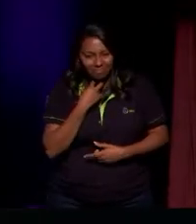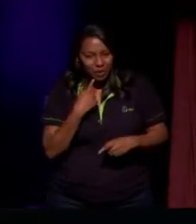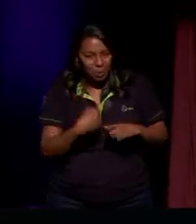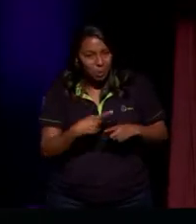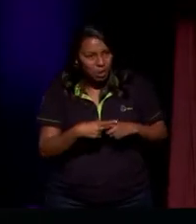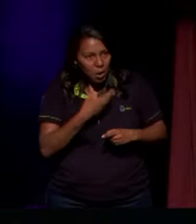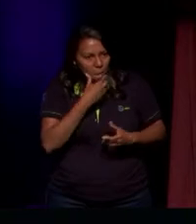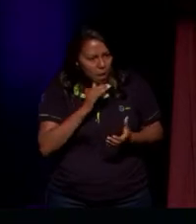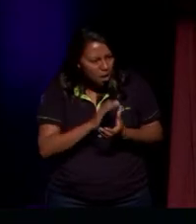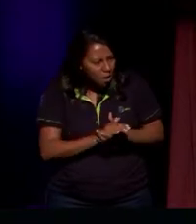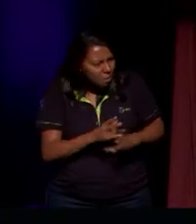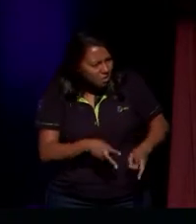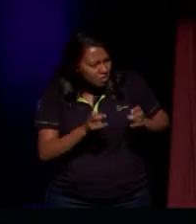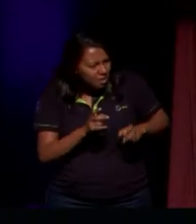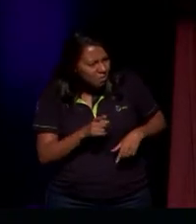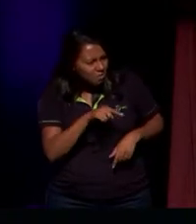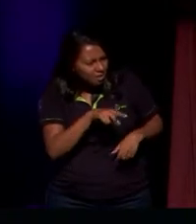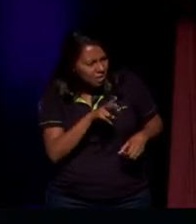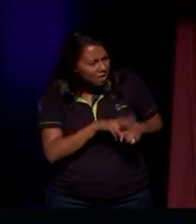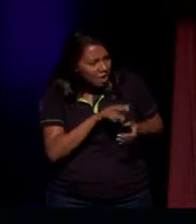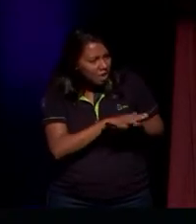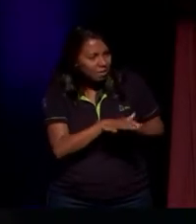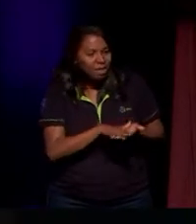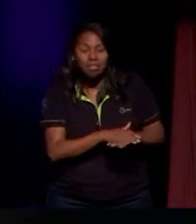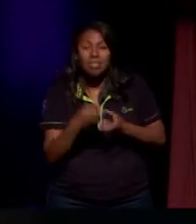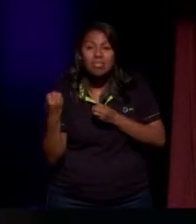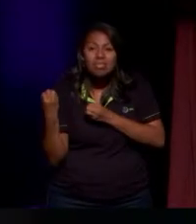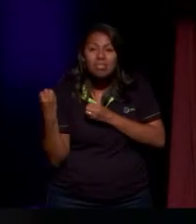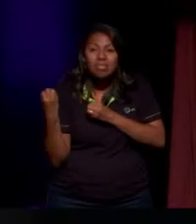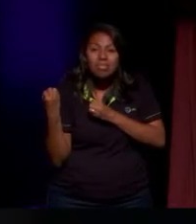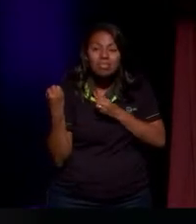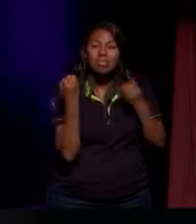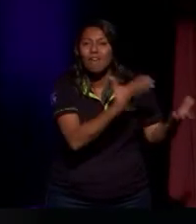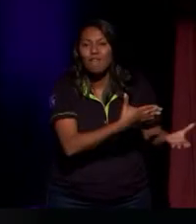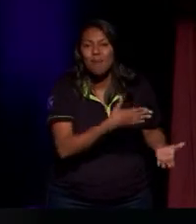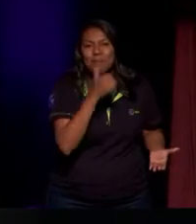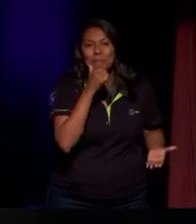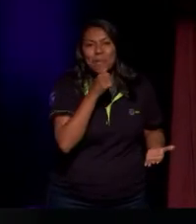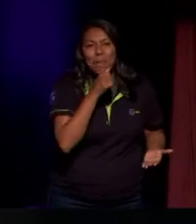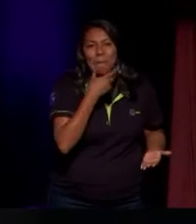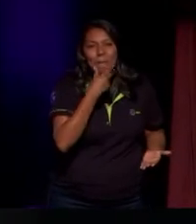this in any community, marriage is annulled.